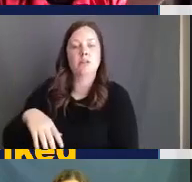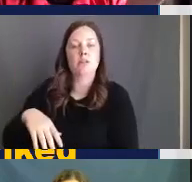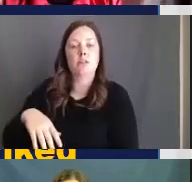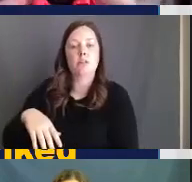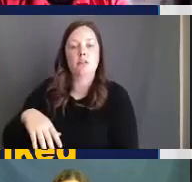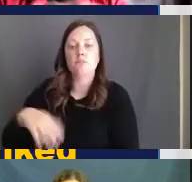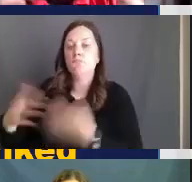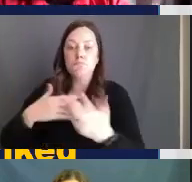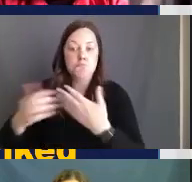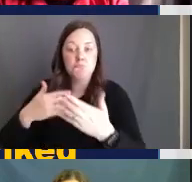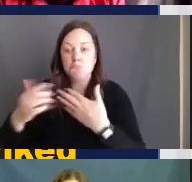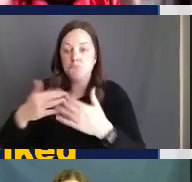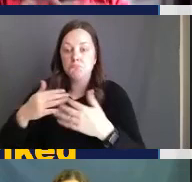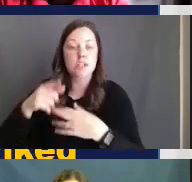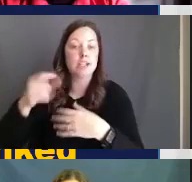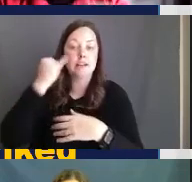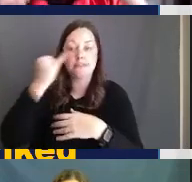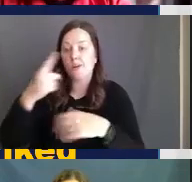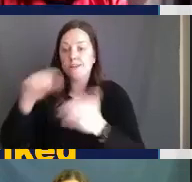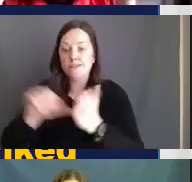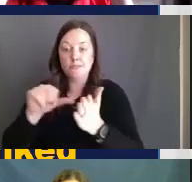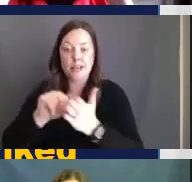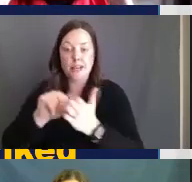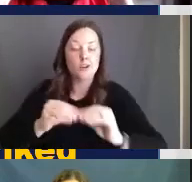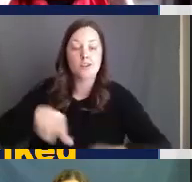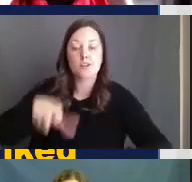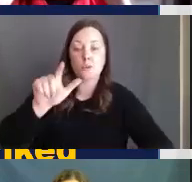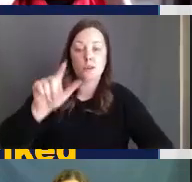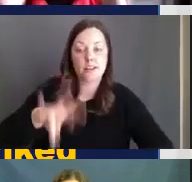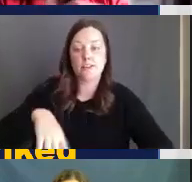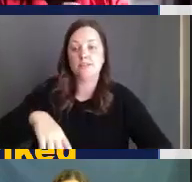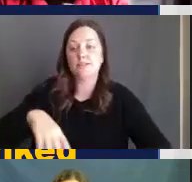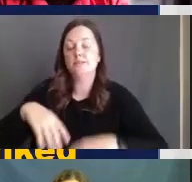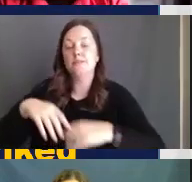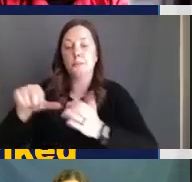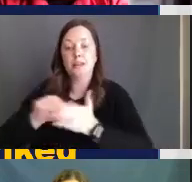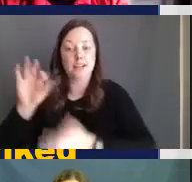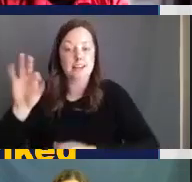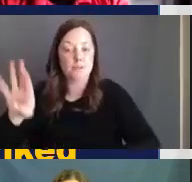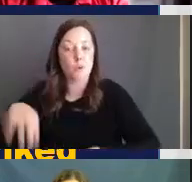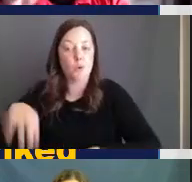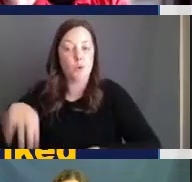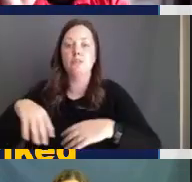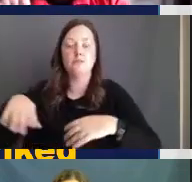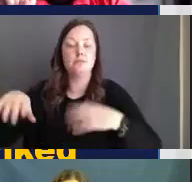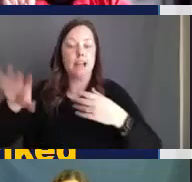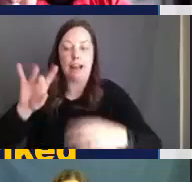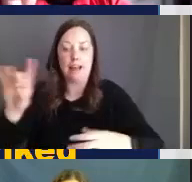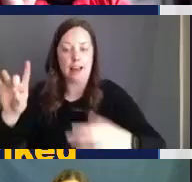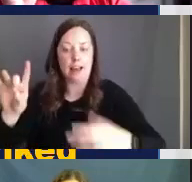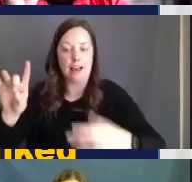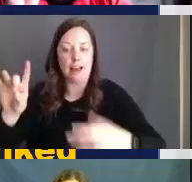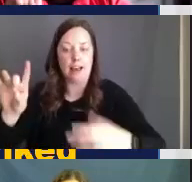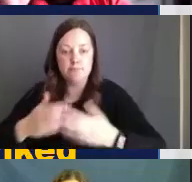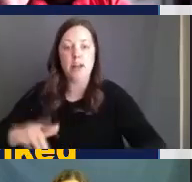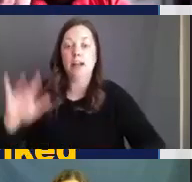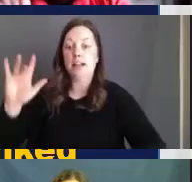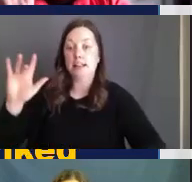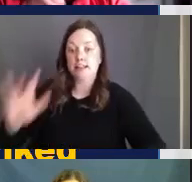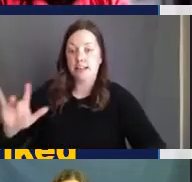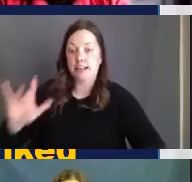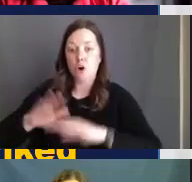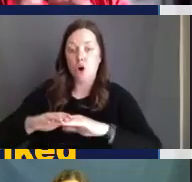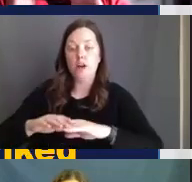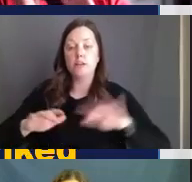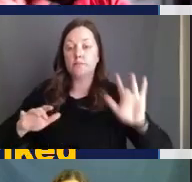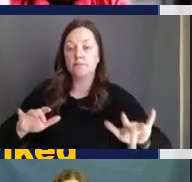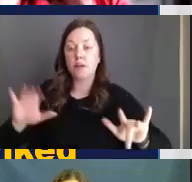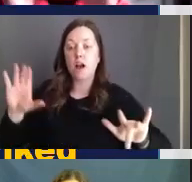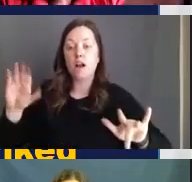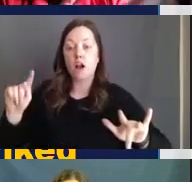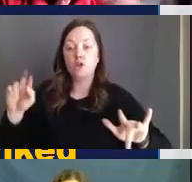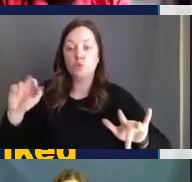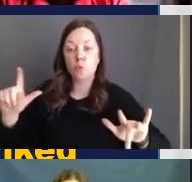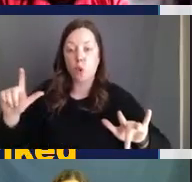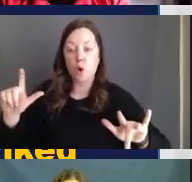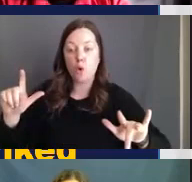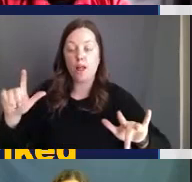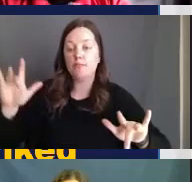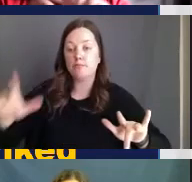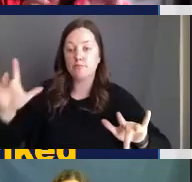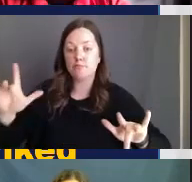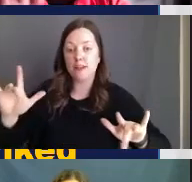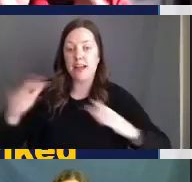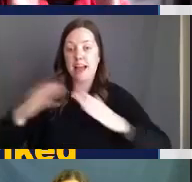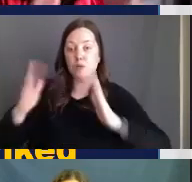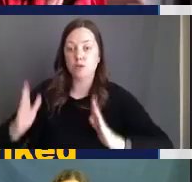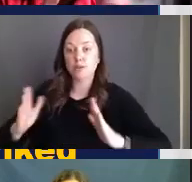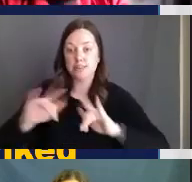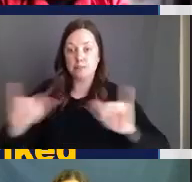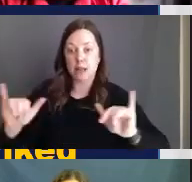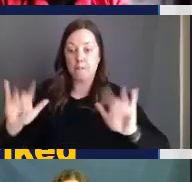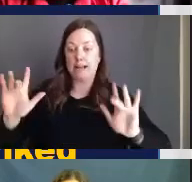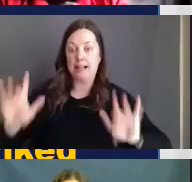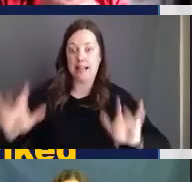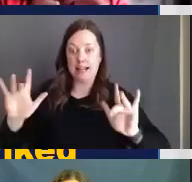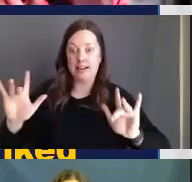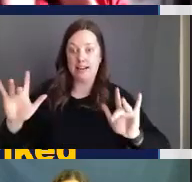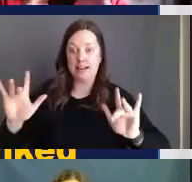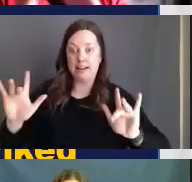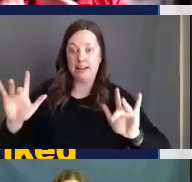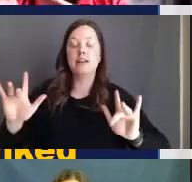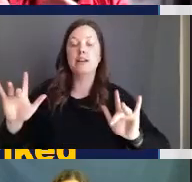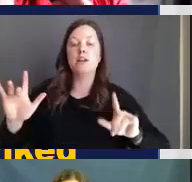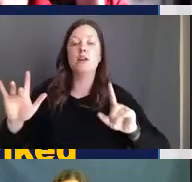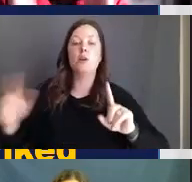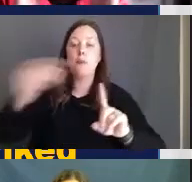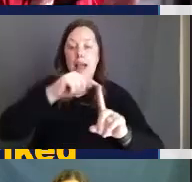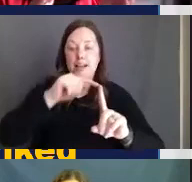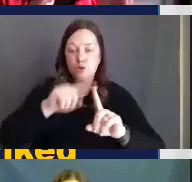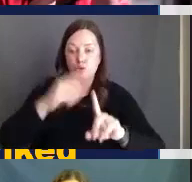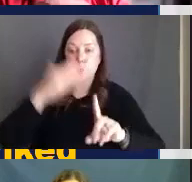and what will happen is a certificate of attendance will be sent to your email address that you